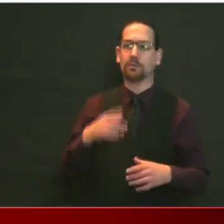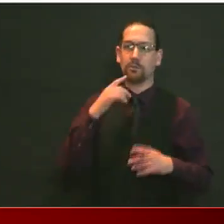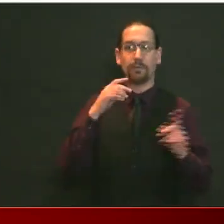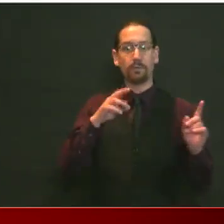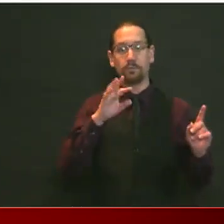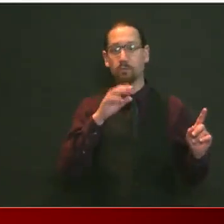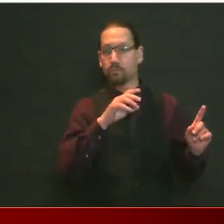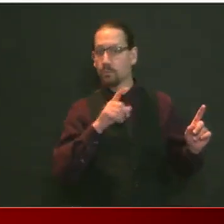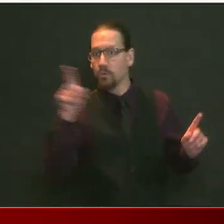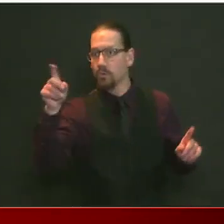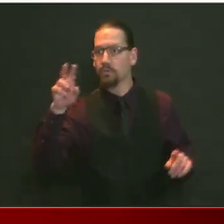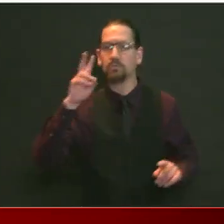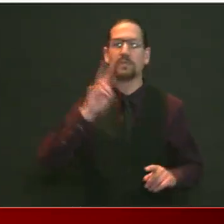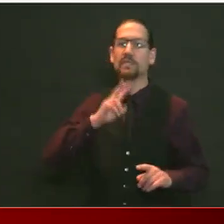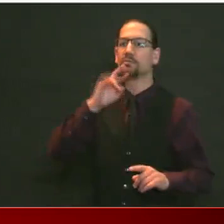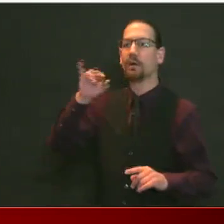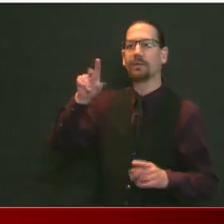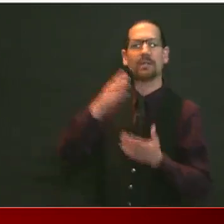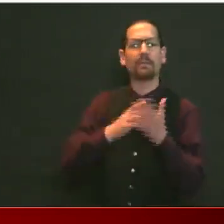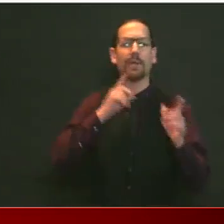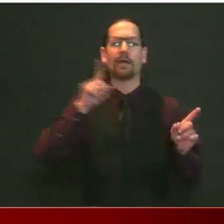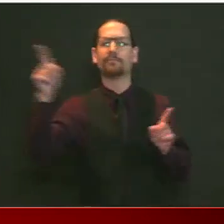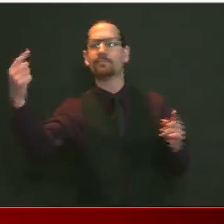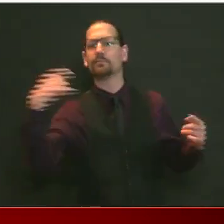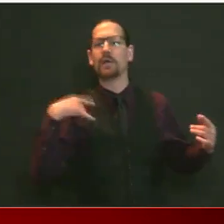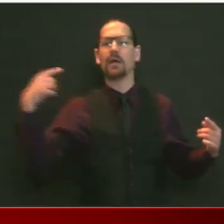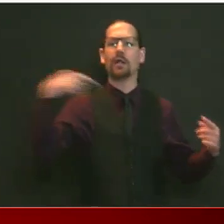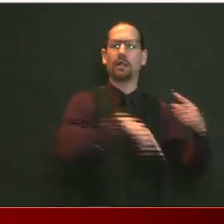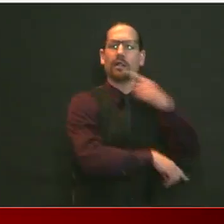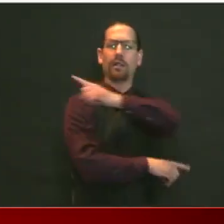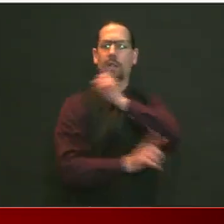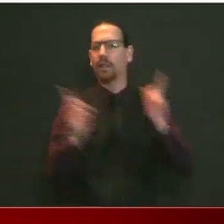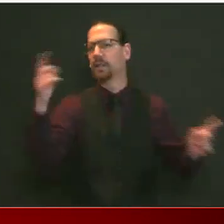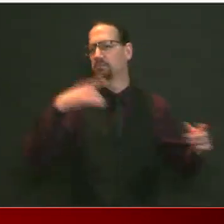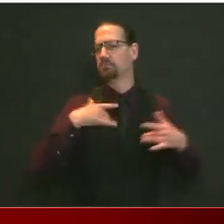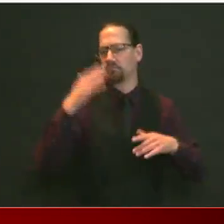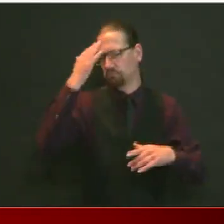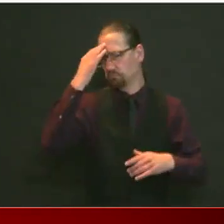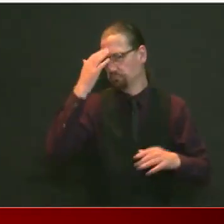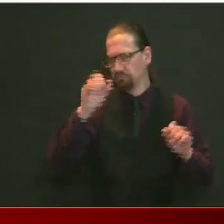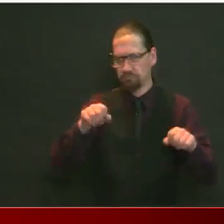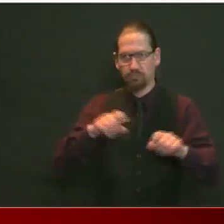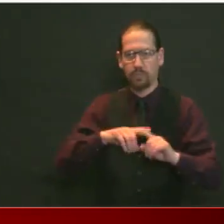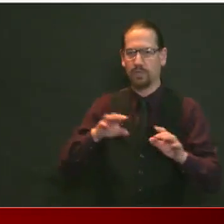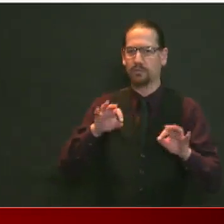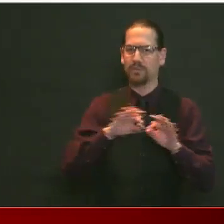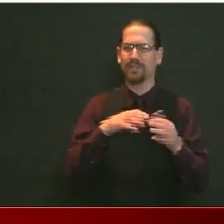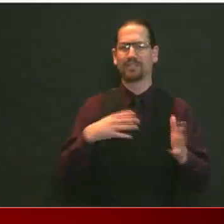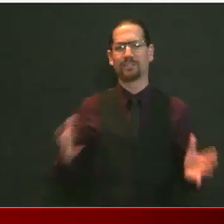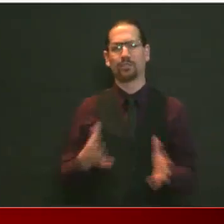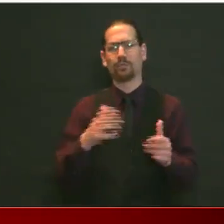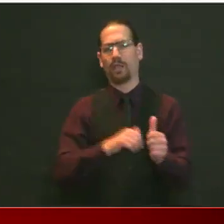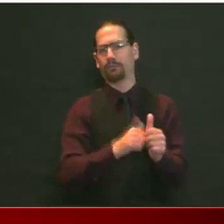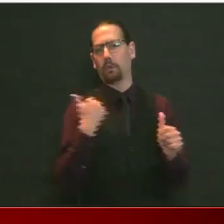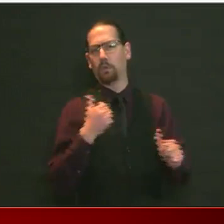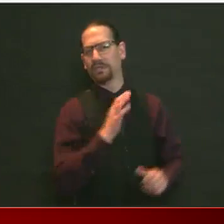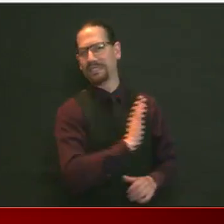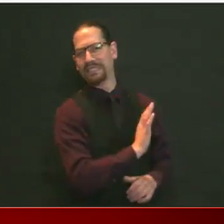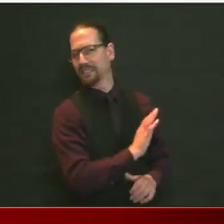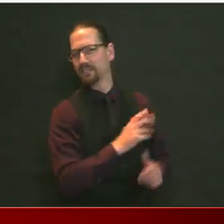BACK? THAT'S A RISK. I THOUGHT YOU WERE GOING TO SAY PEOPLE GO TO FOXWOODS AND STOP GOING TO TWIN RIVER, ALSO A